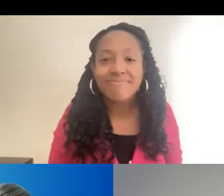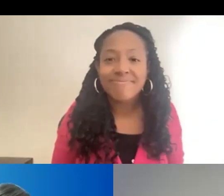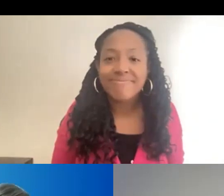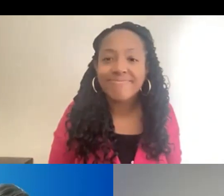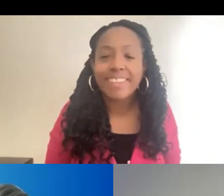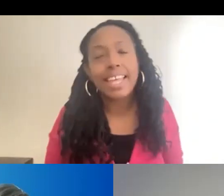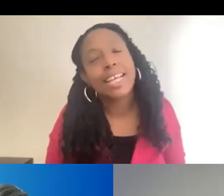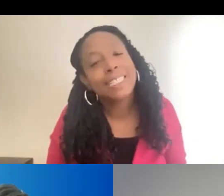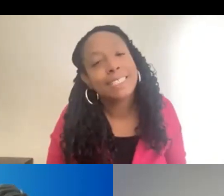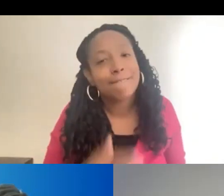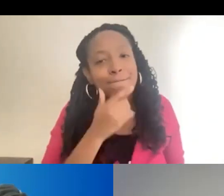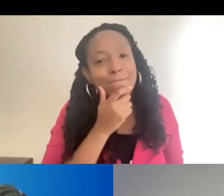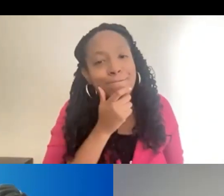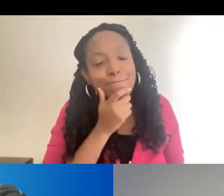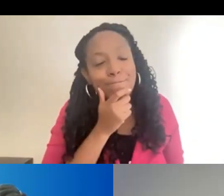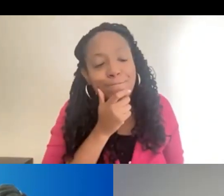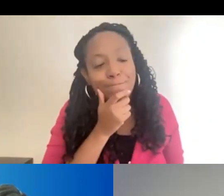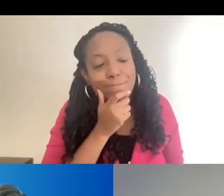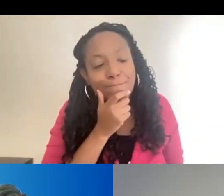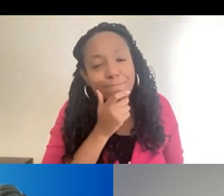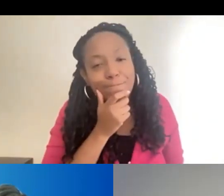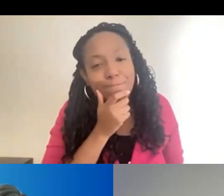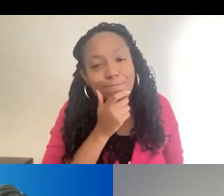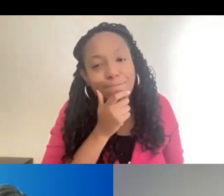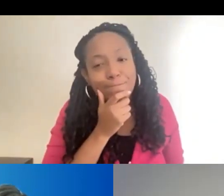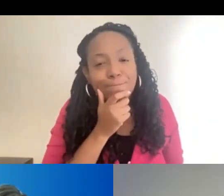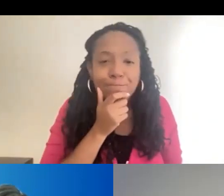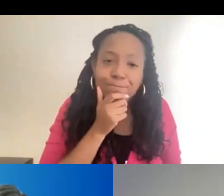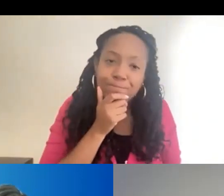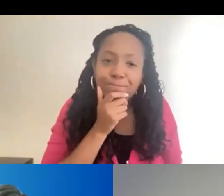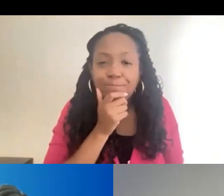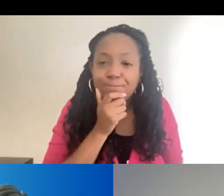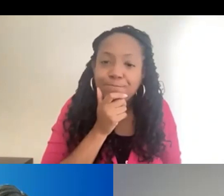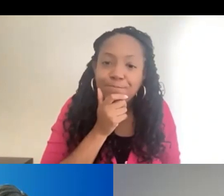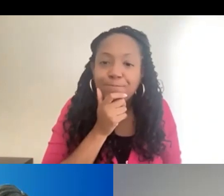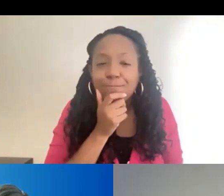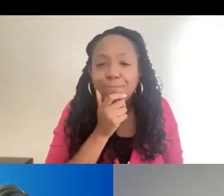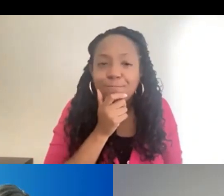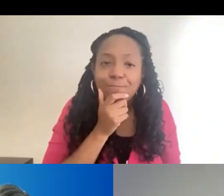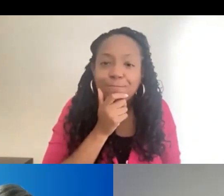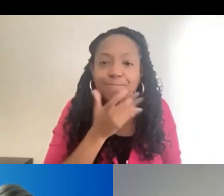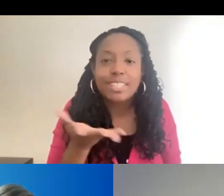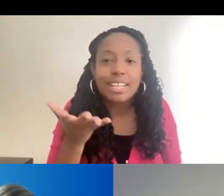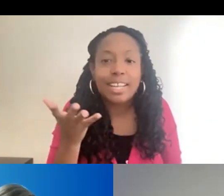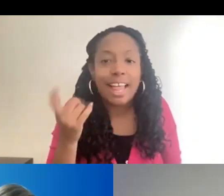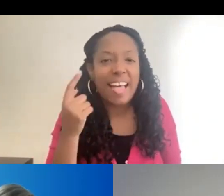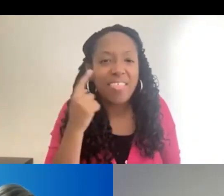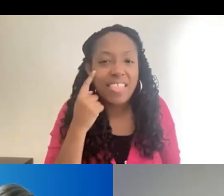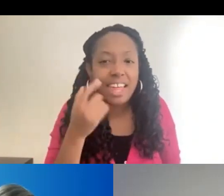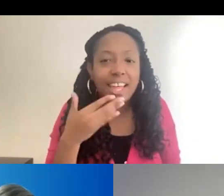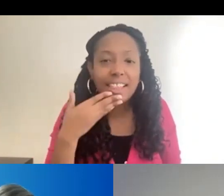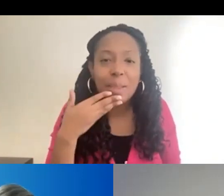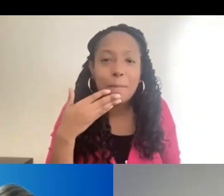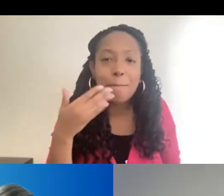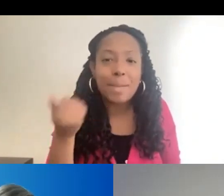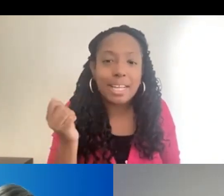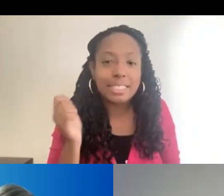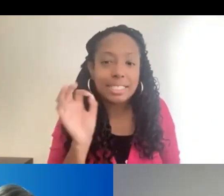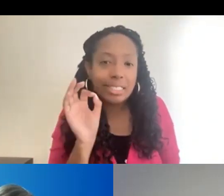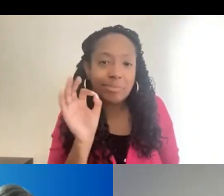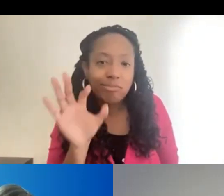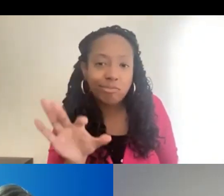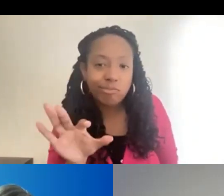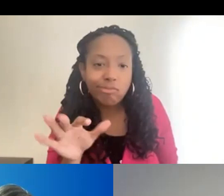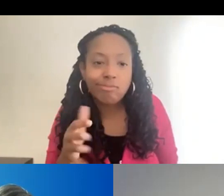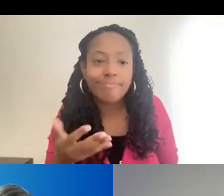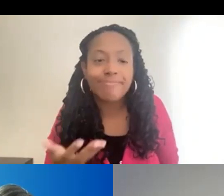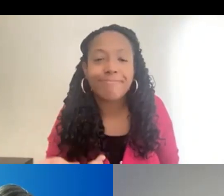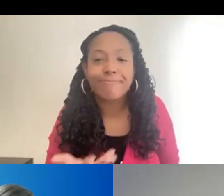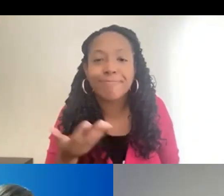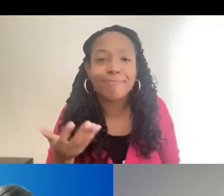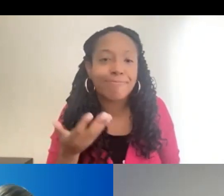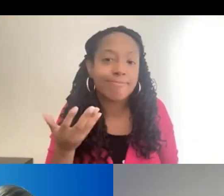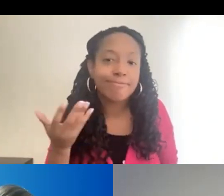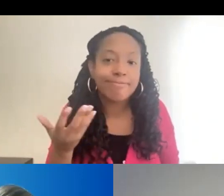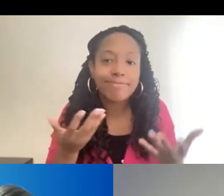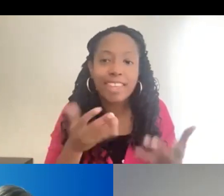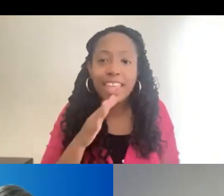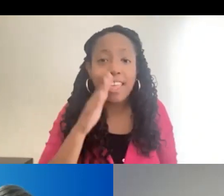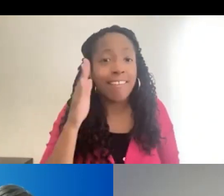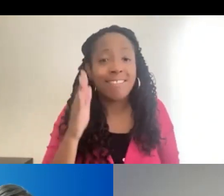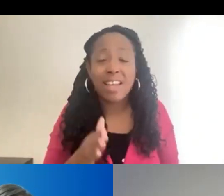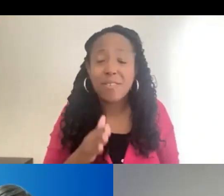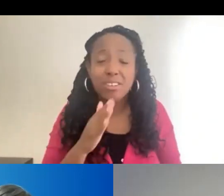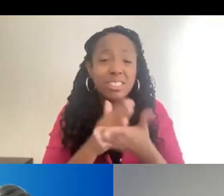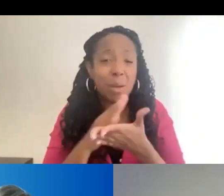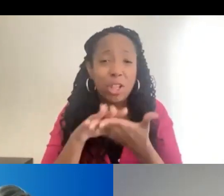um I think um the best thing that you can do is just never stop learning if you lose your job